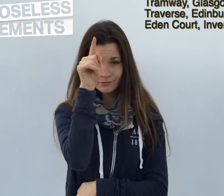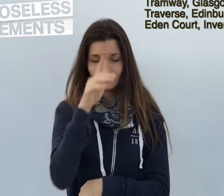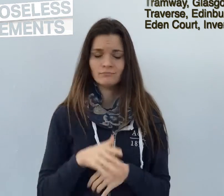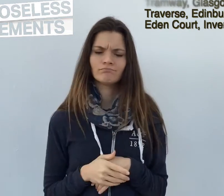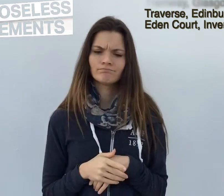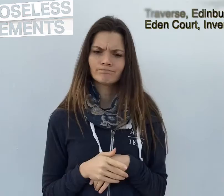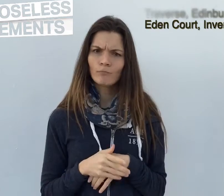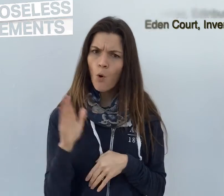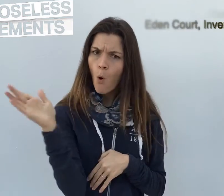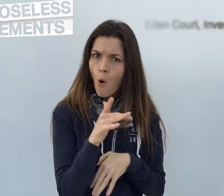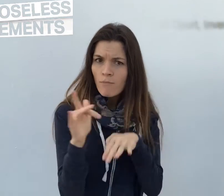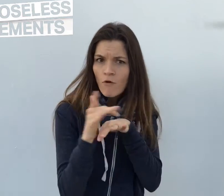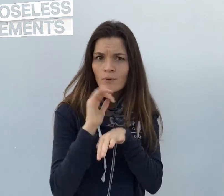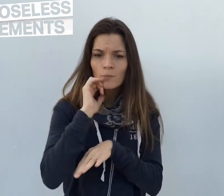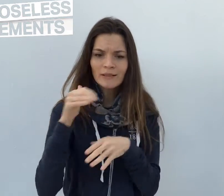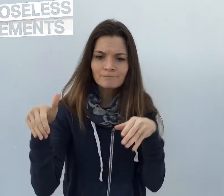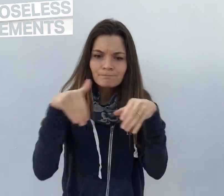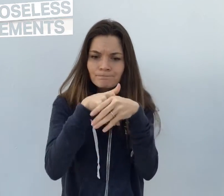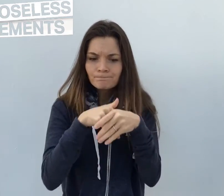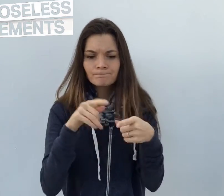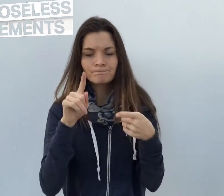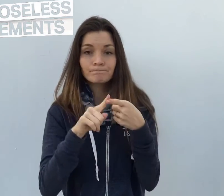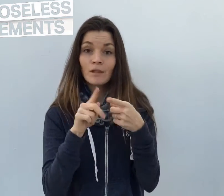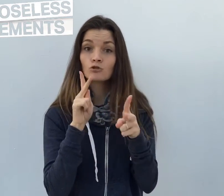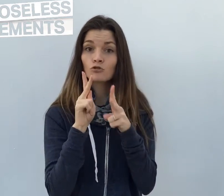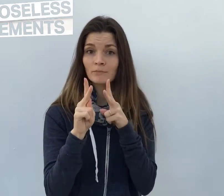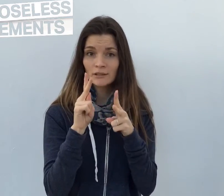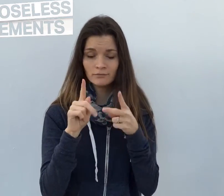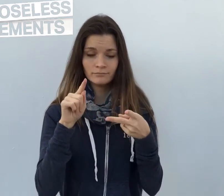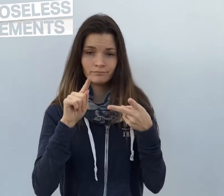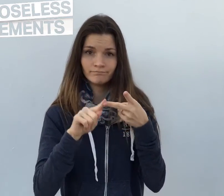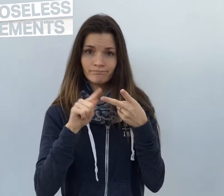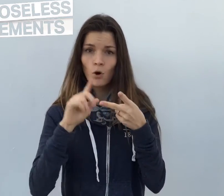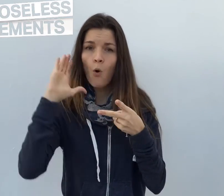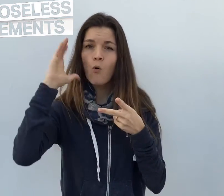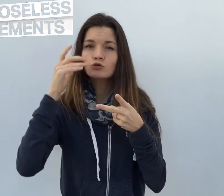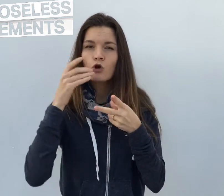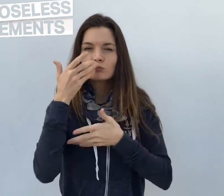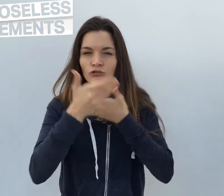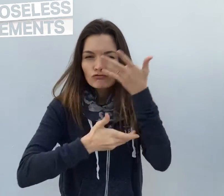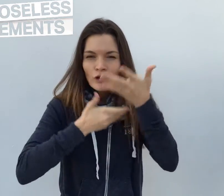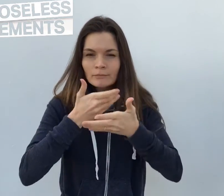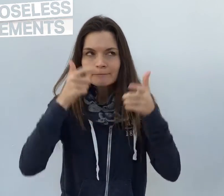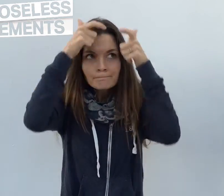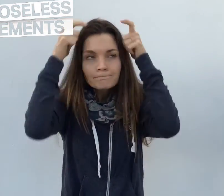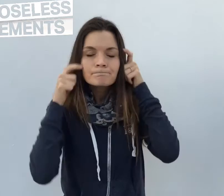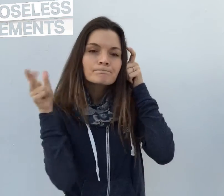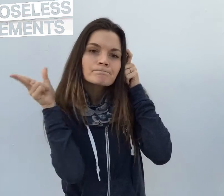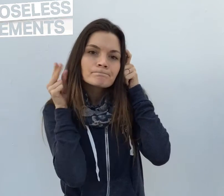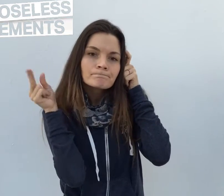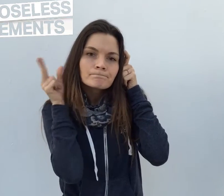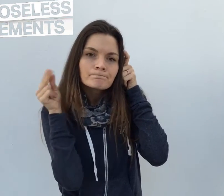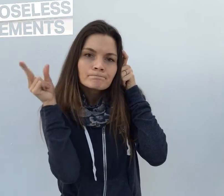All of the performances will include BSL interpretation, audio description (via headset) and animated subtitles.